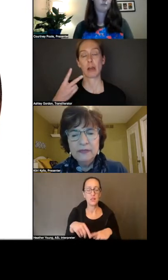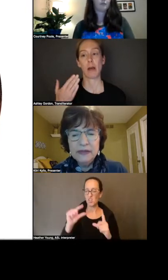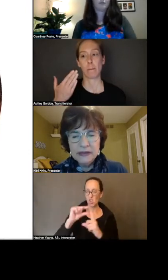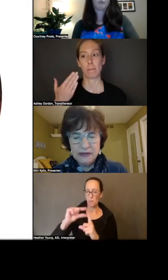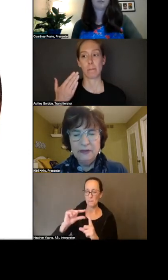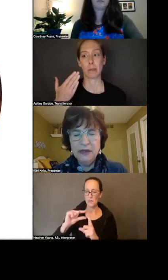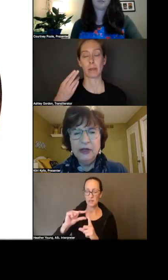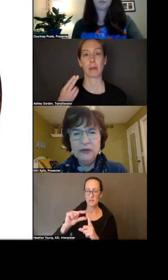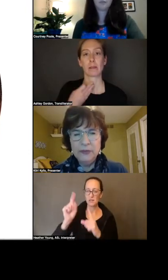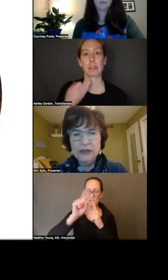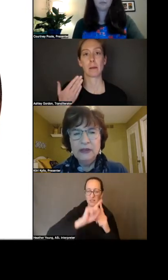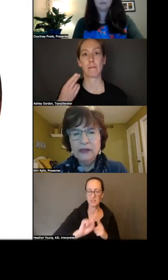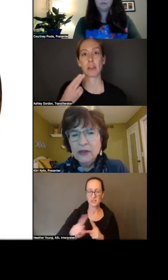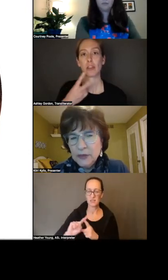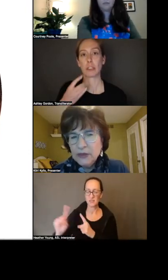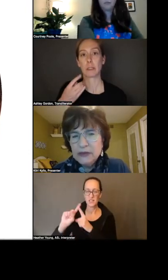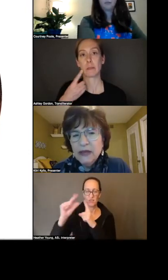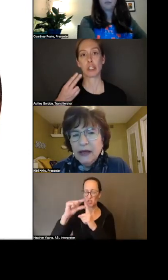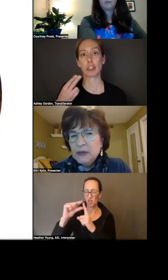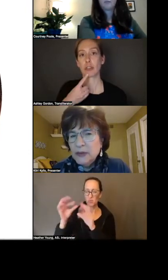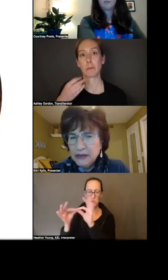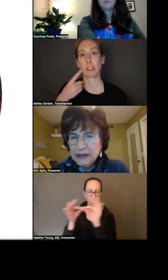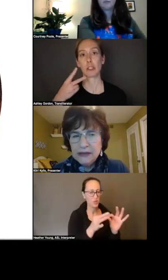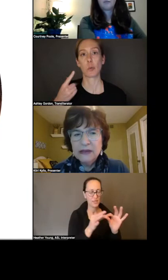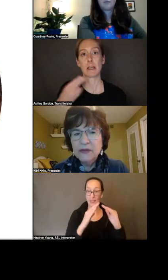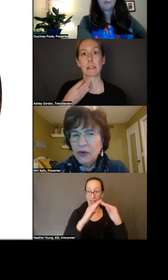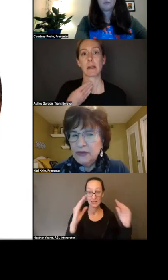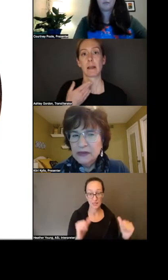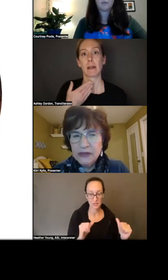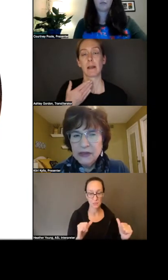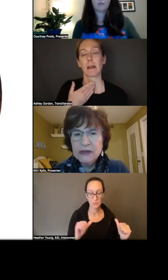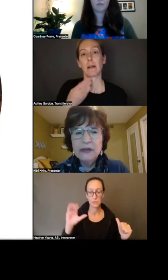the system of Cued Speech. Cued Speech has been in existence for almost 60 years,